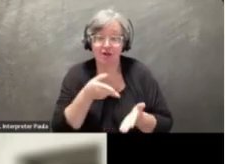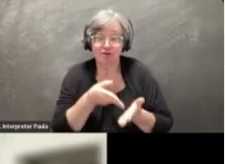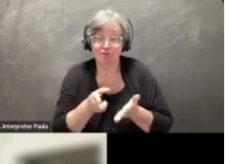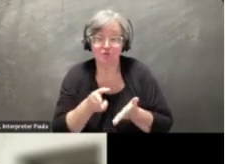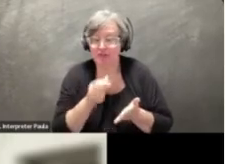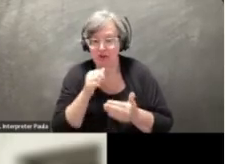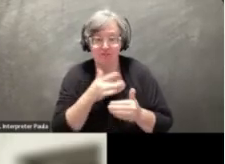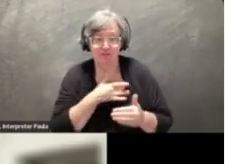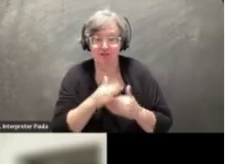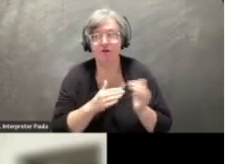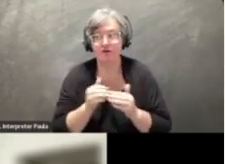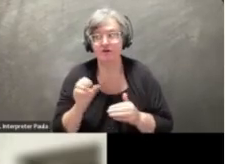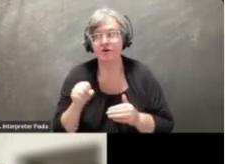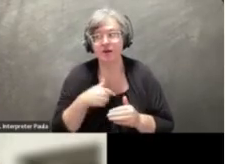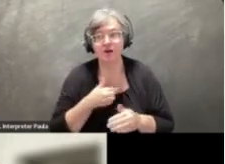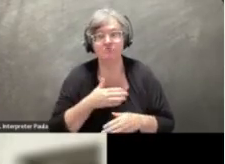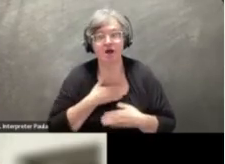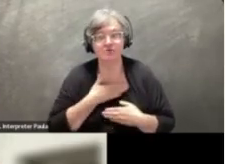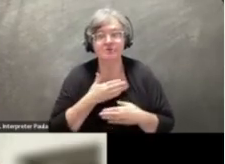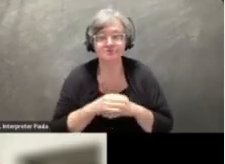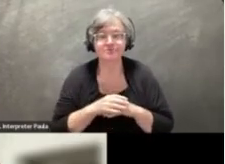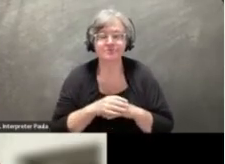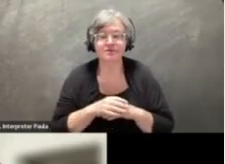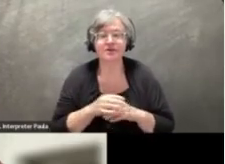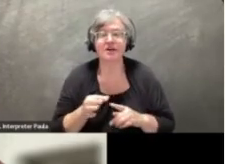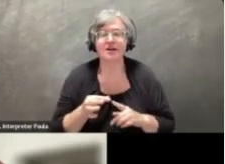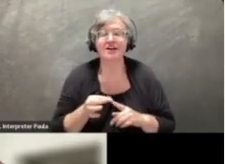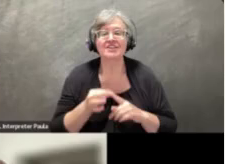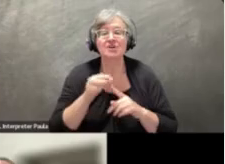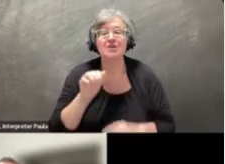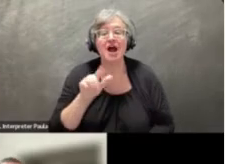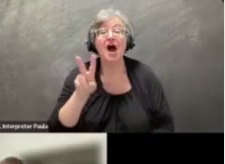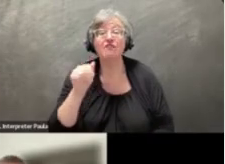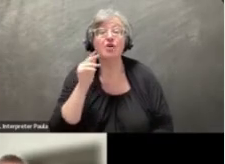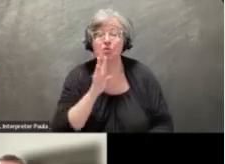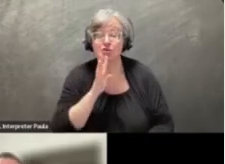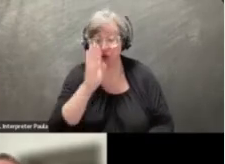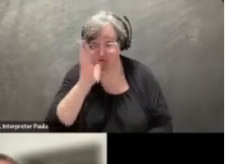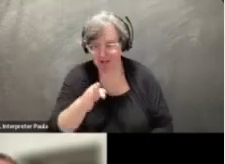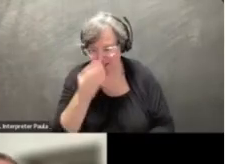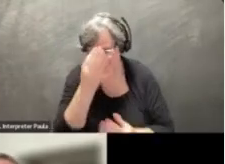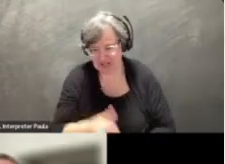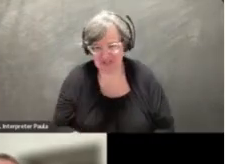you, I'm happy the way things are, except Alva. Alva will let you know what's going on. Right? True, true.